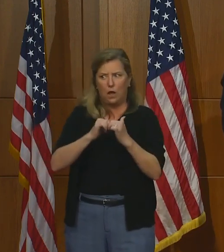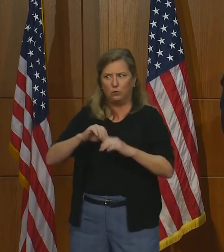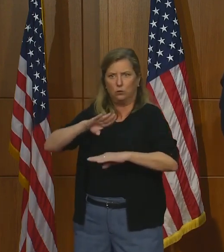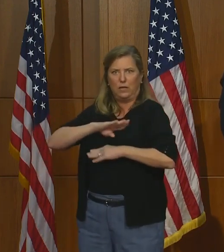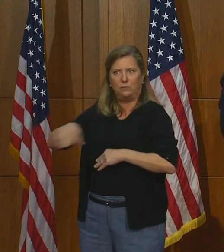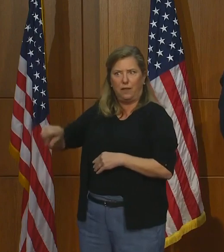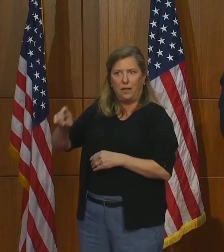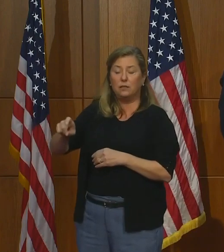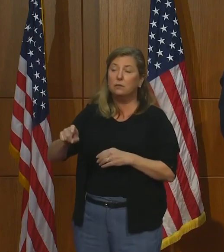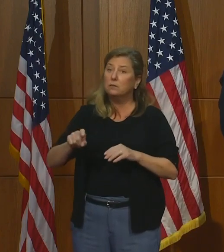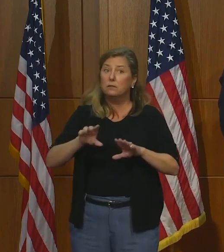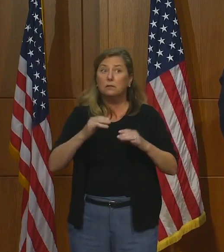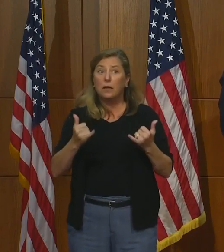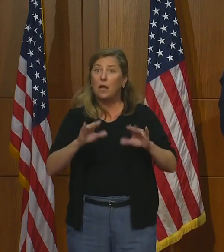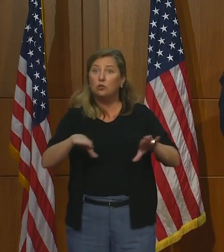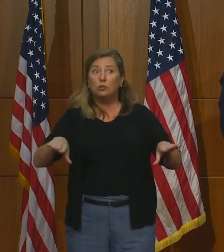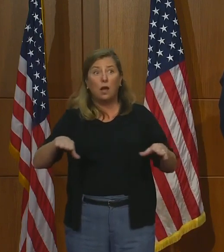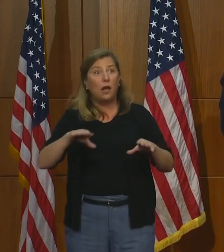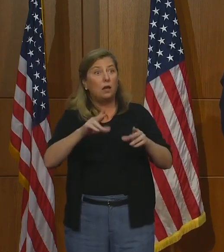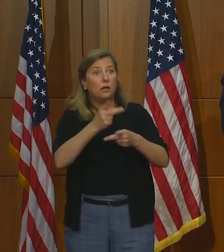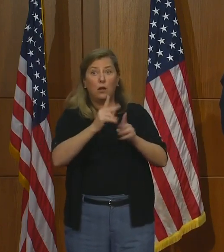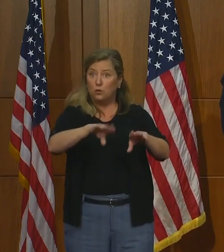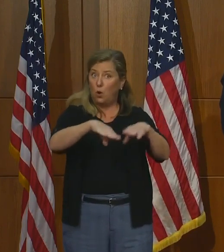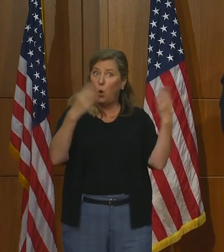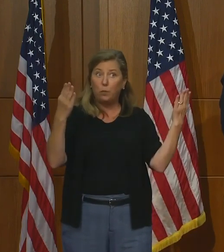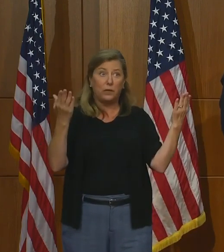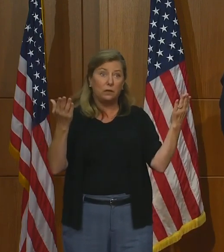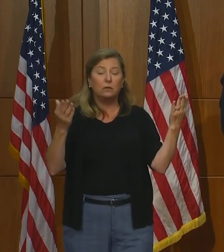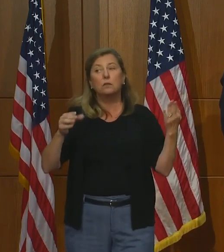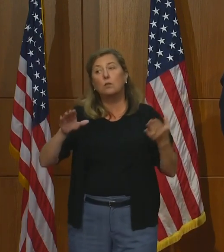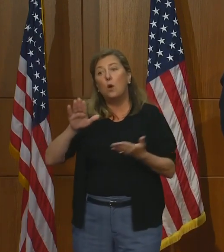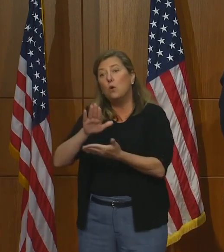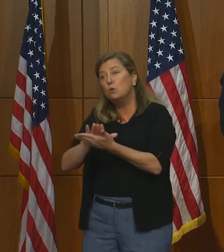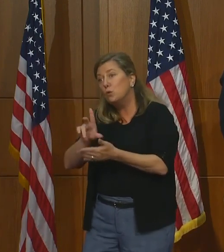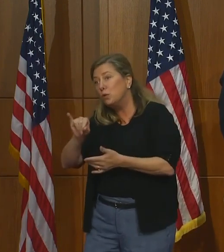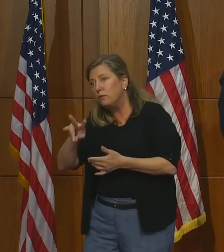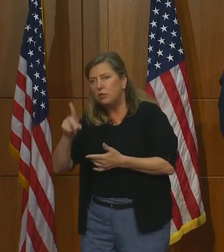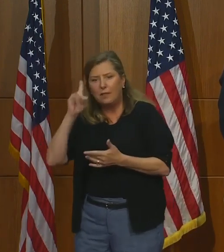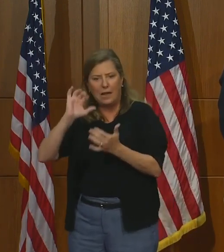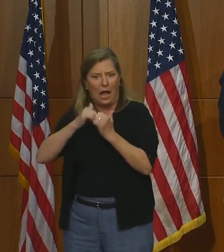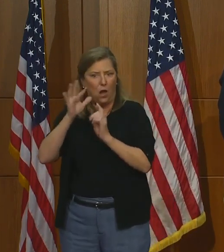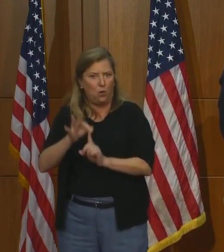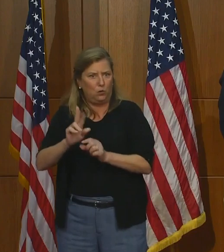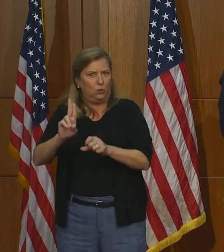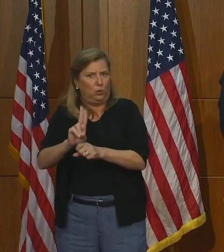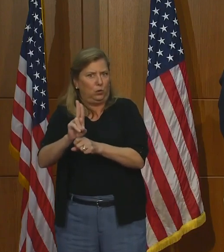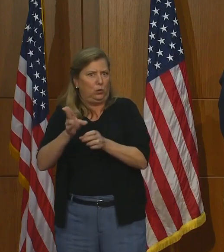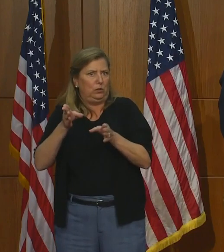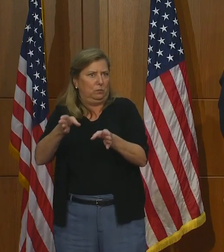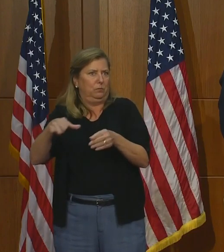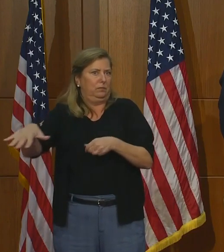THE CHILD CARE COMMUNITY THEY CAN THINK ABOUT FILLING THIS GAP CHILDCARE IS OPEN AND SO